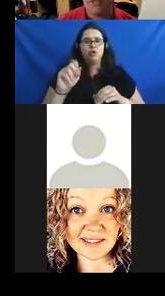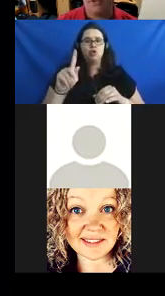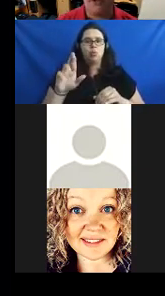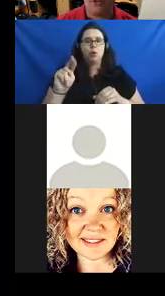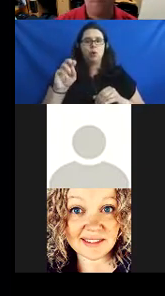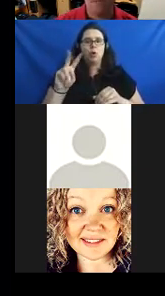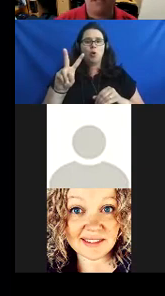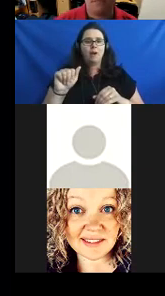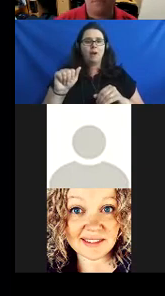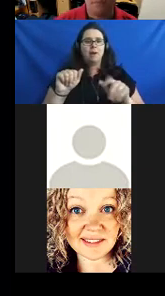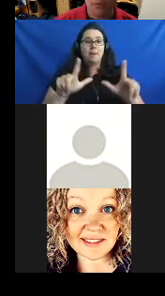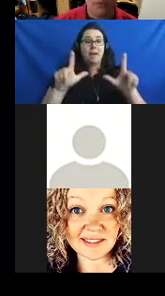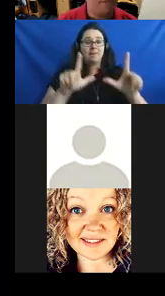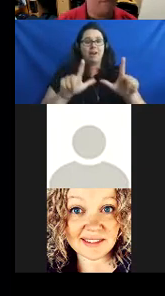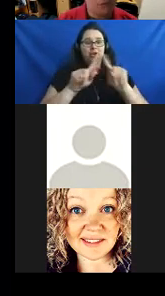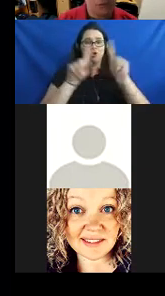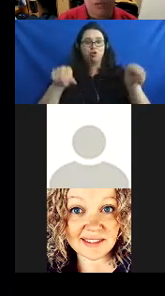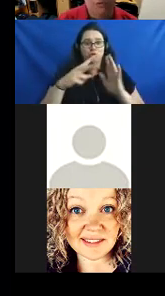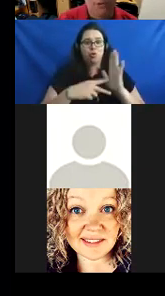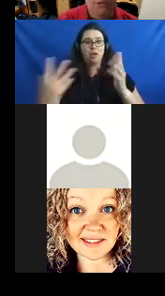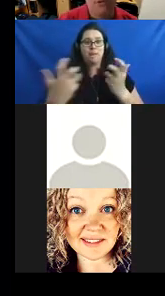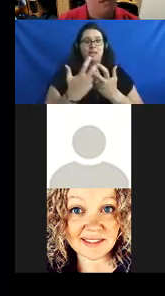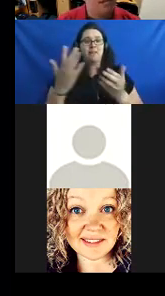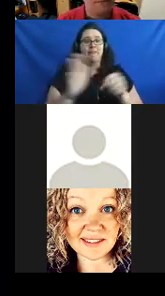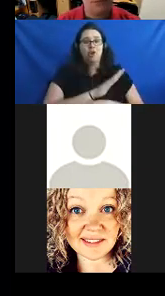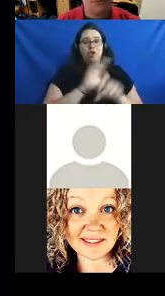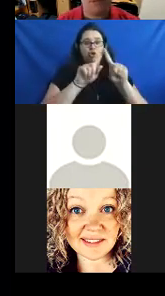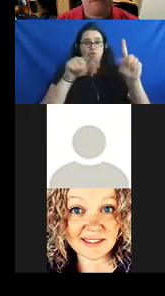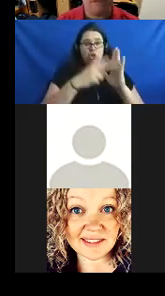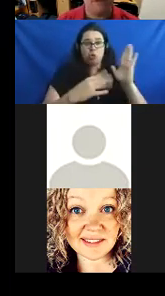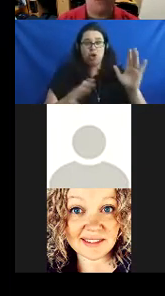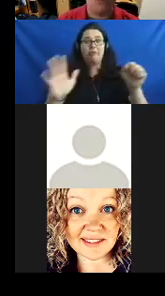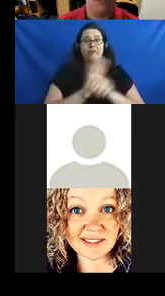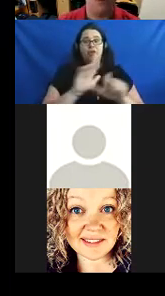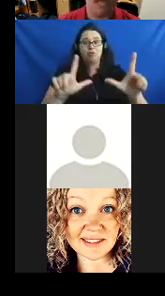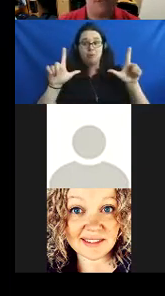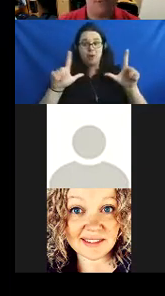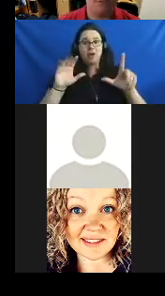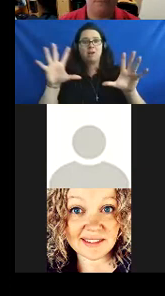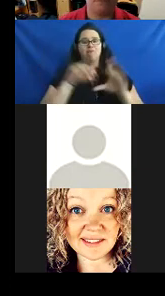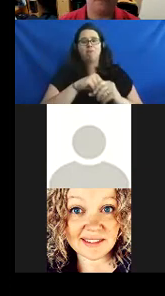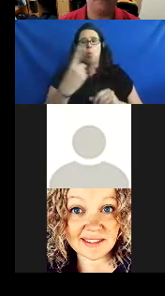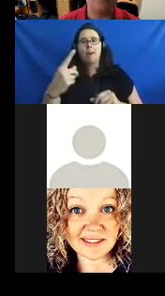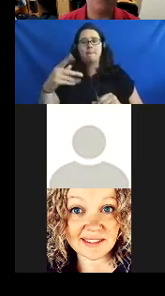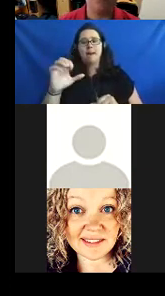SUPERNOVA MAGNIFIER AND SCREEN READER COMBINES THESE INTO ONE SINGLE PACKAGE.